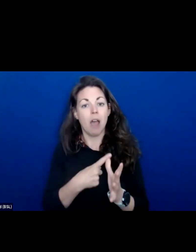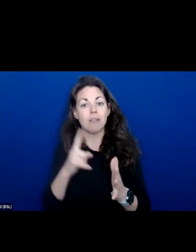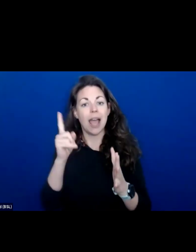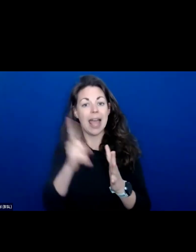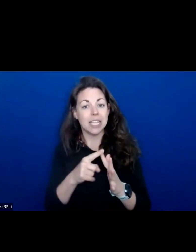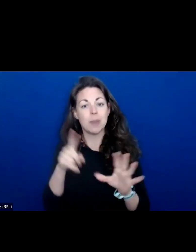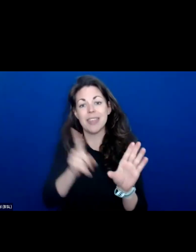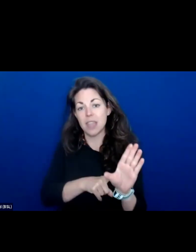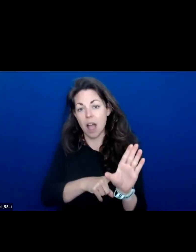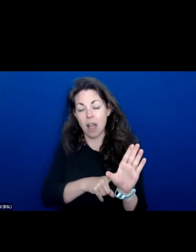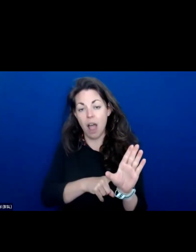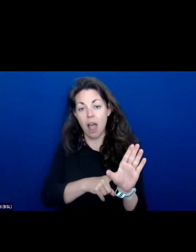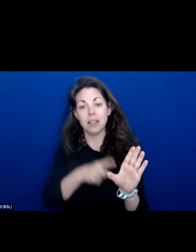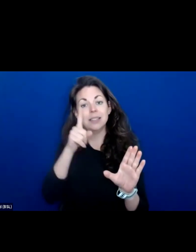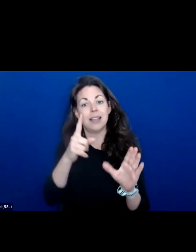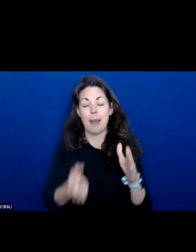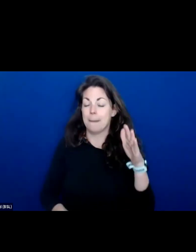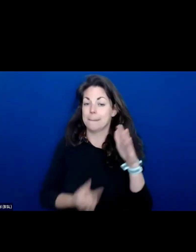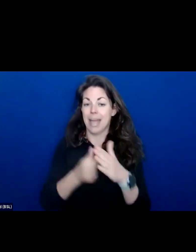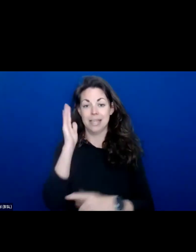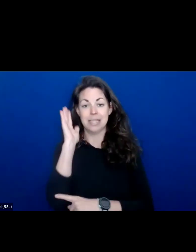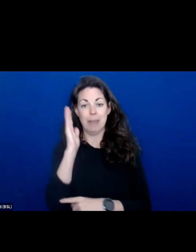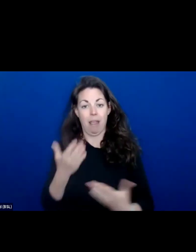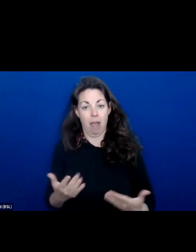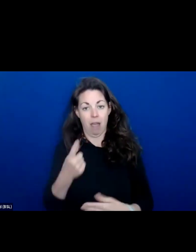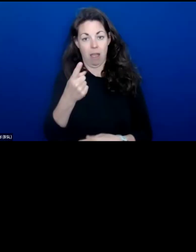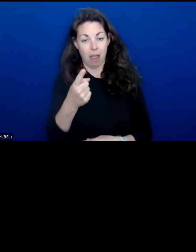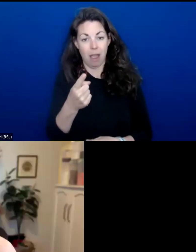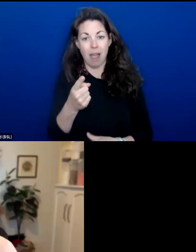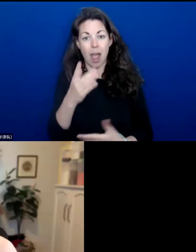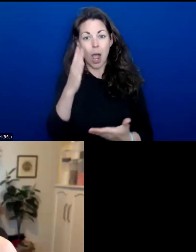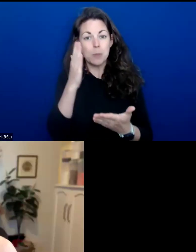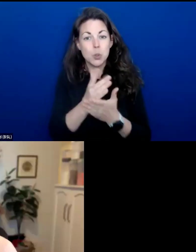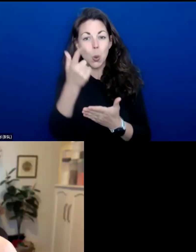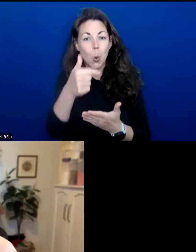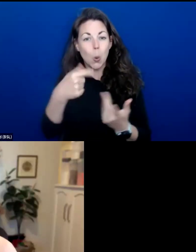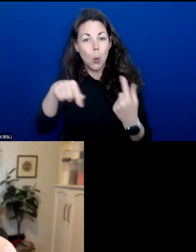who will be our headline speaker today. I'm sure many of you are really familiar with Cara's work,